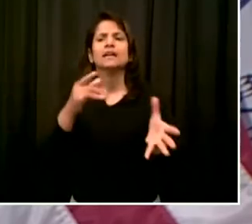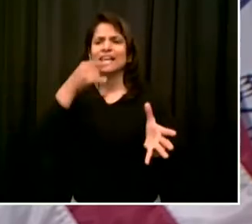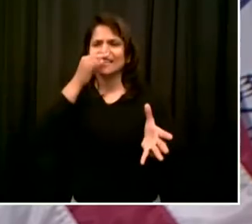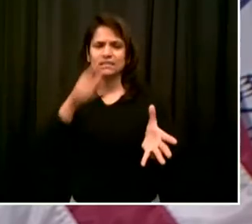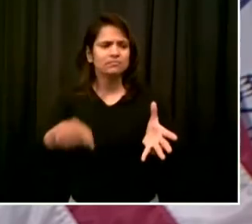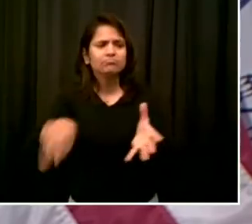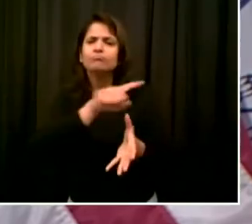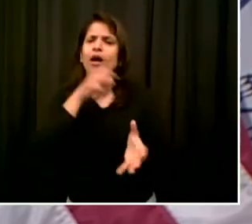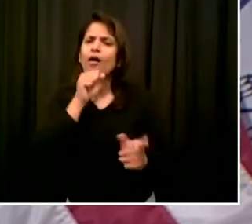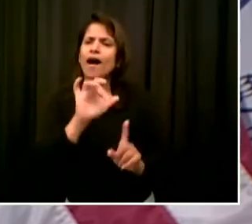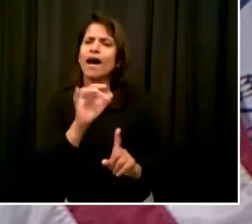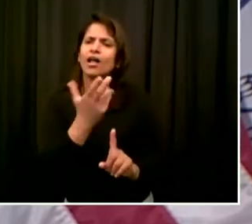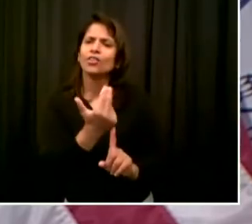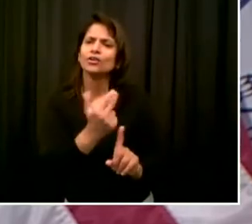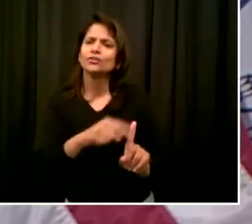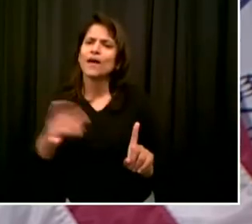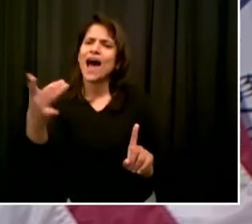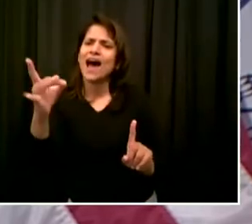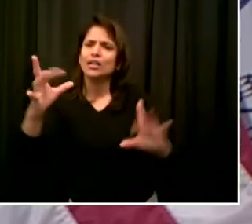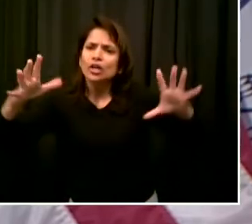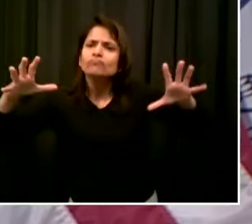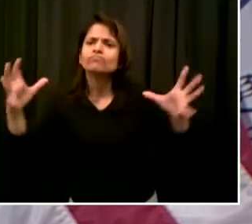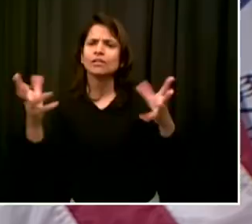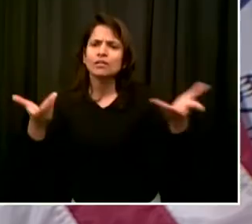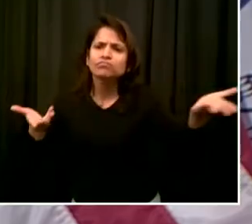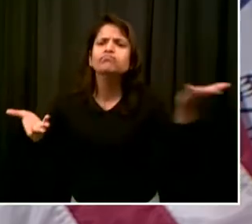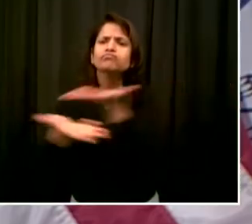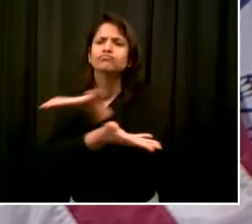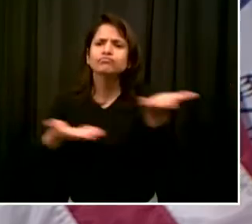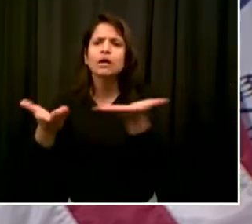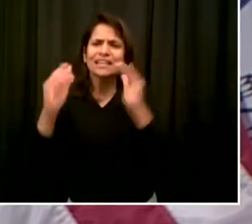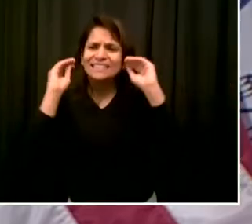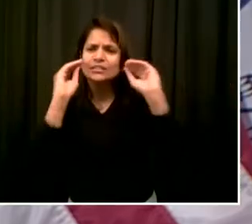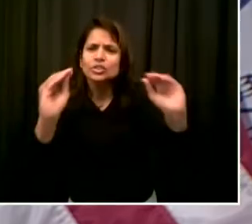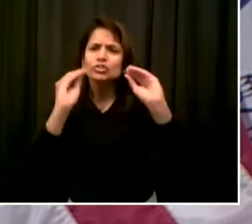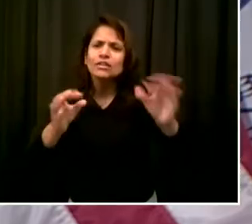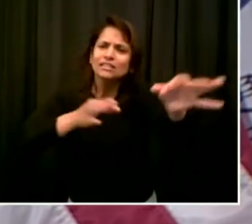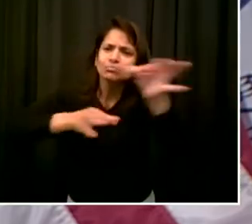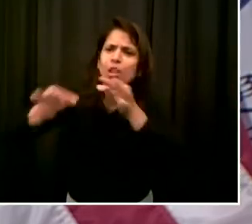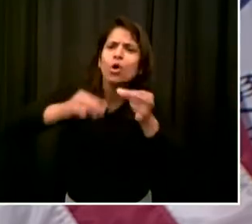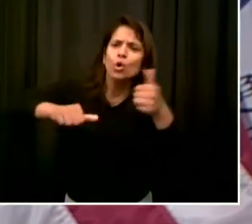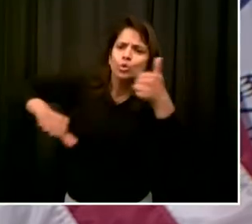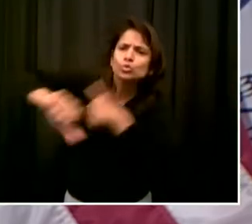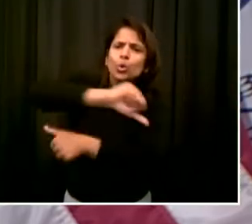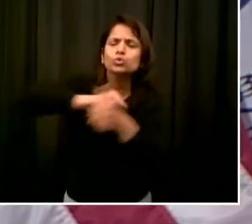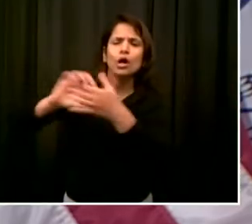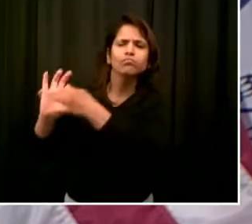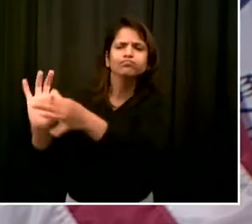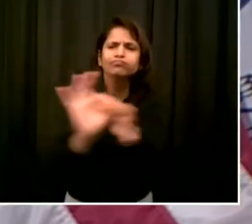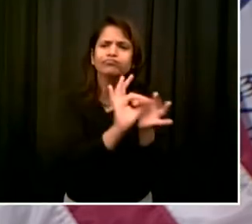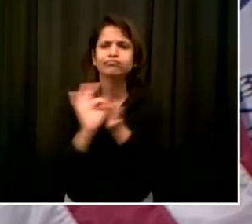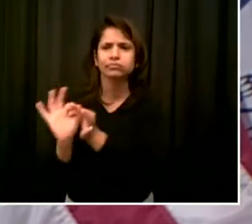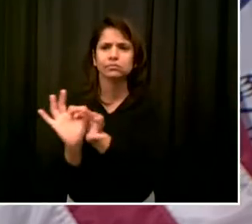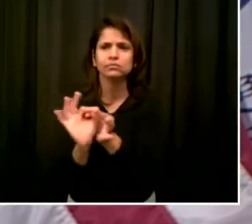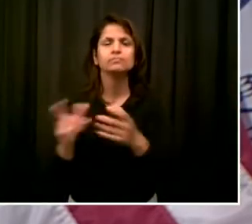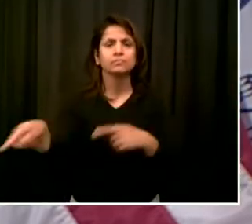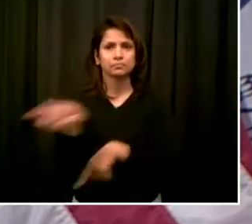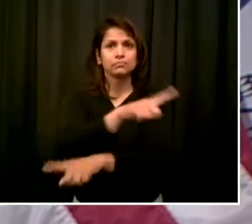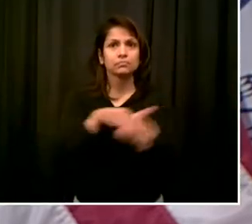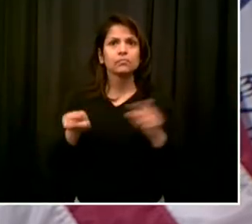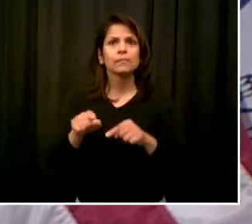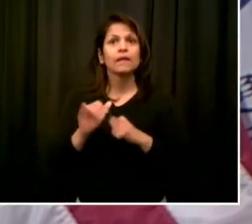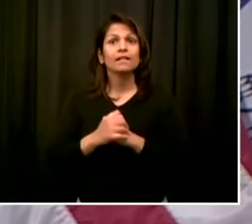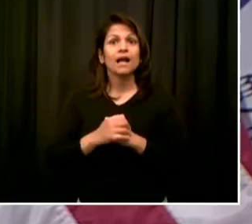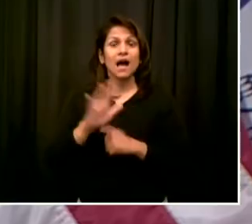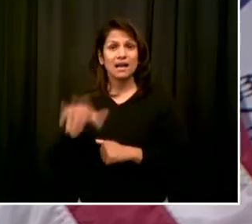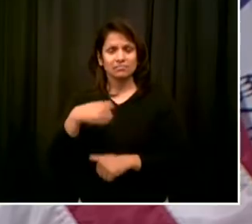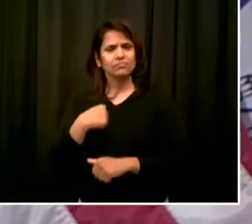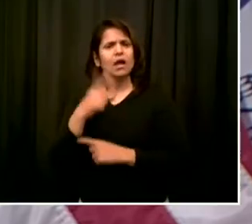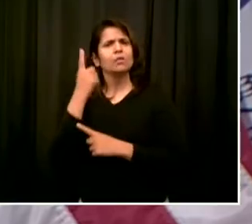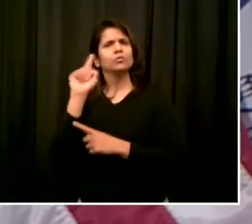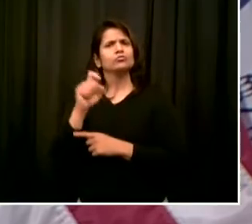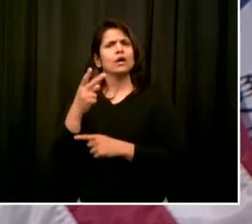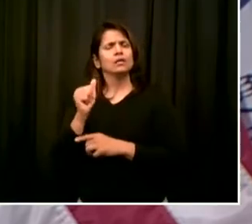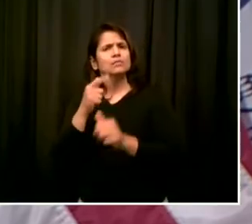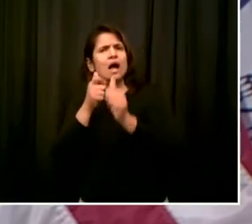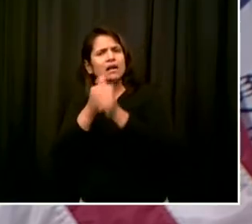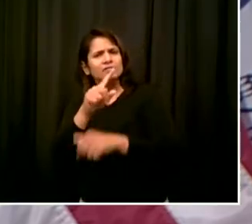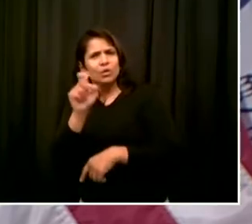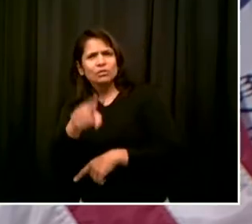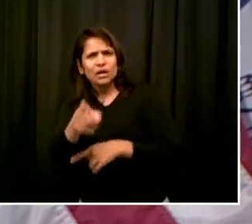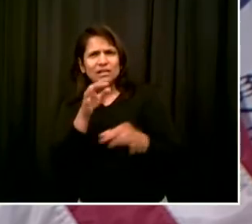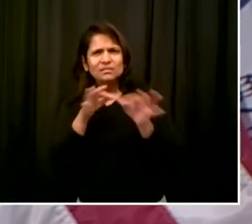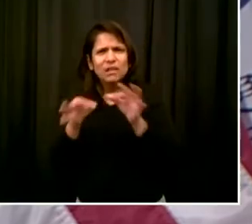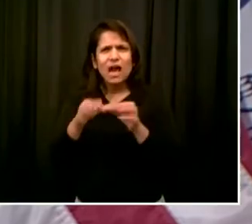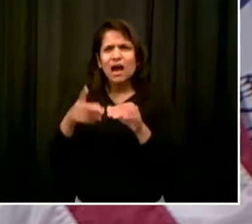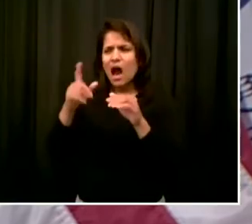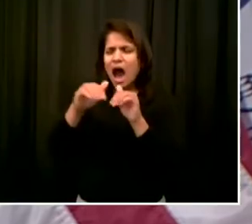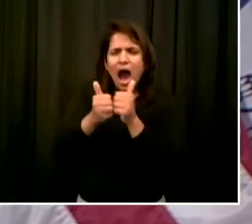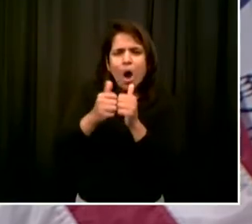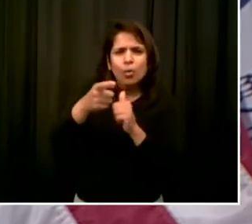I UNDERSTAND THE RATIONALE BUT